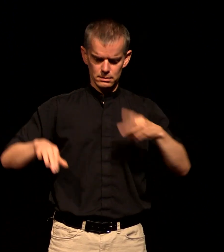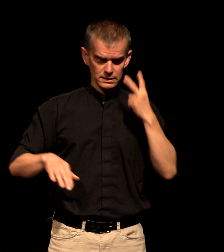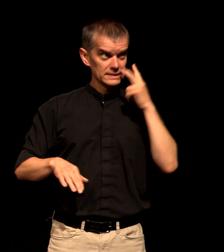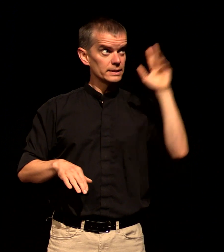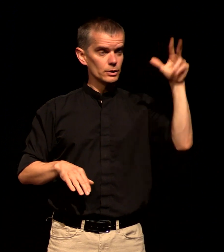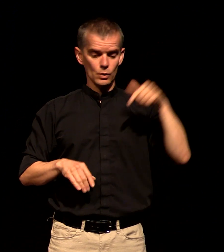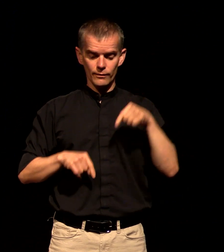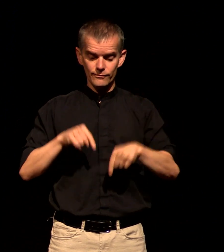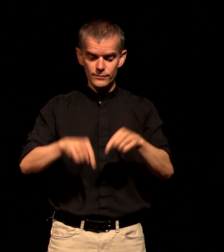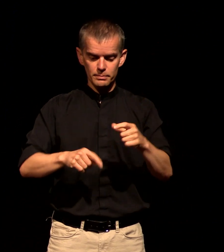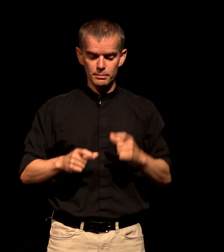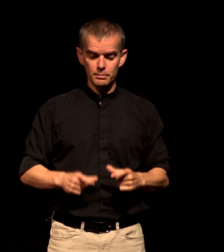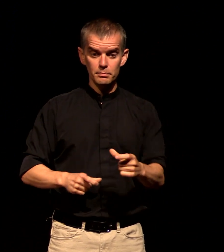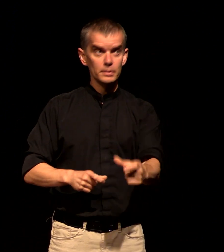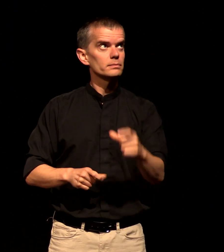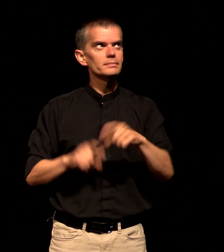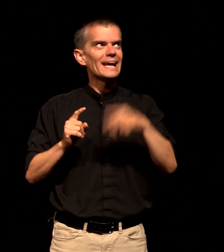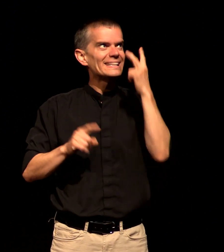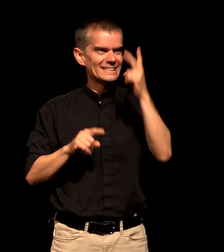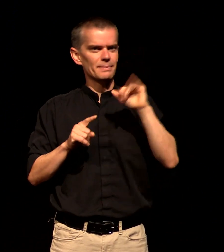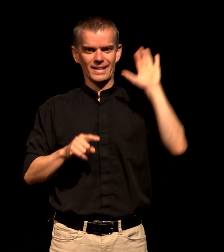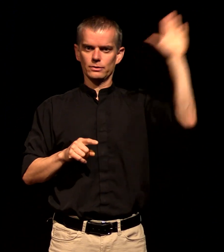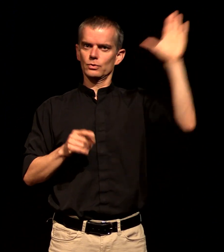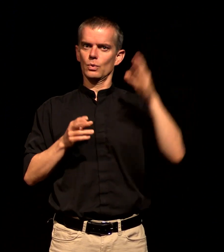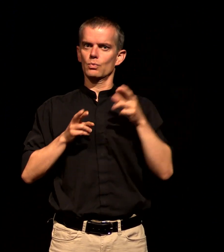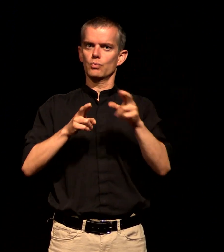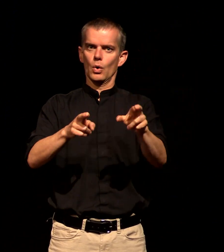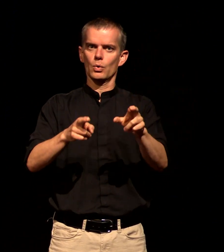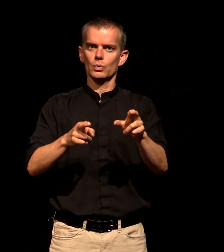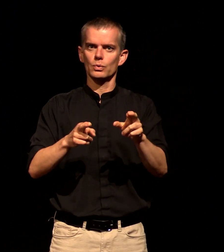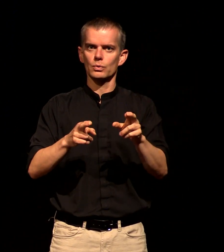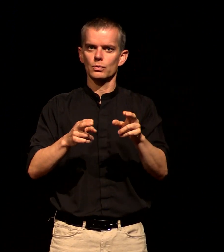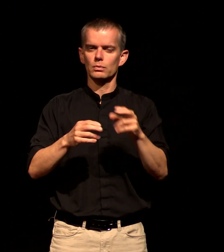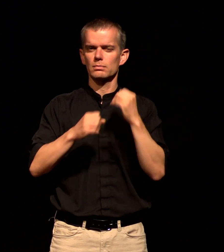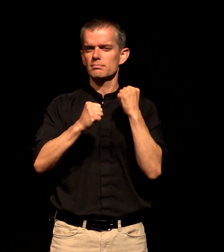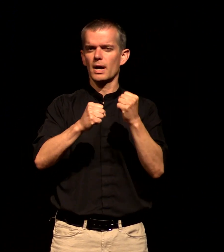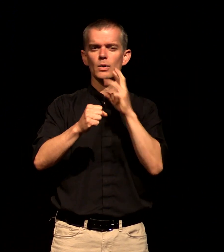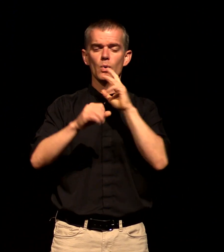Though your footprints were not seen. Your road led through the